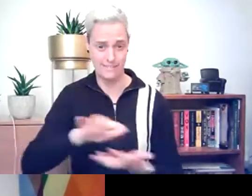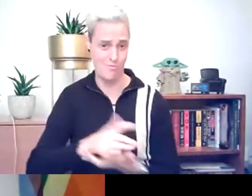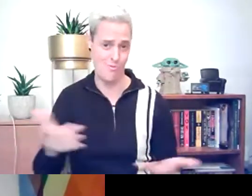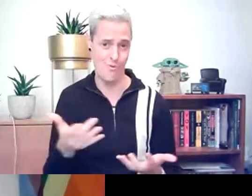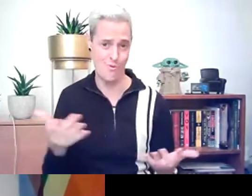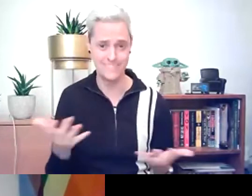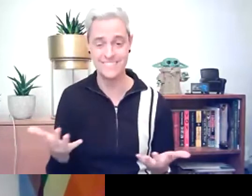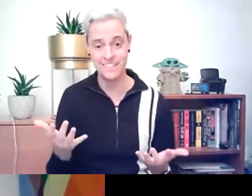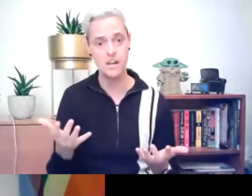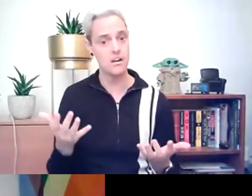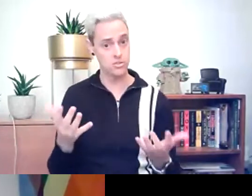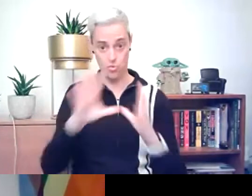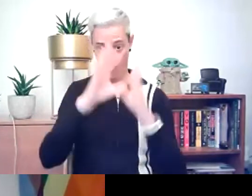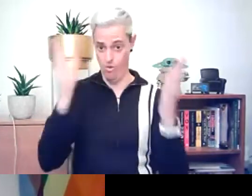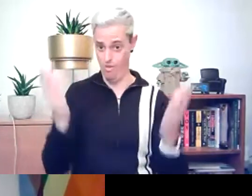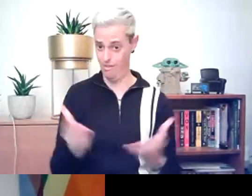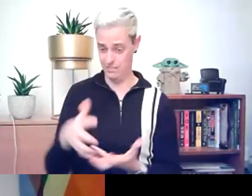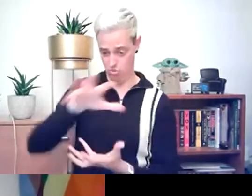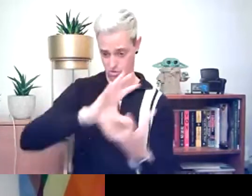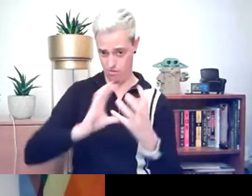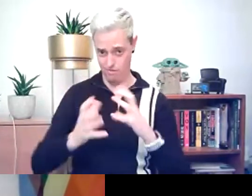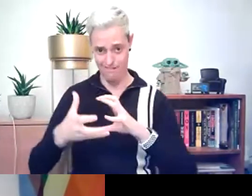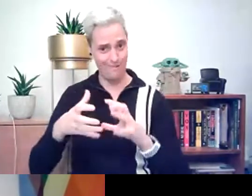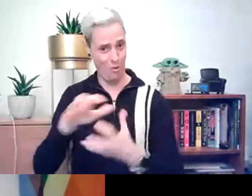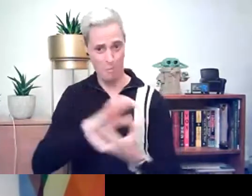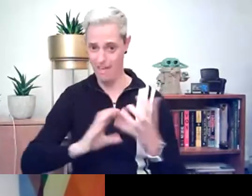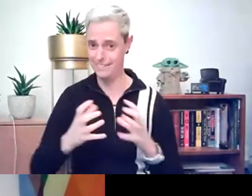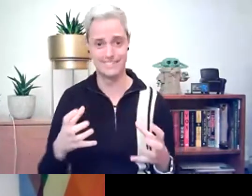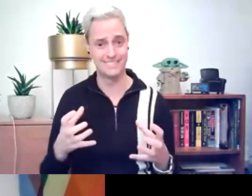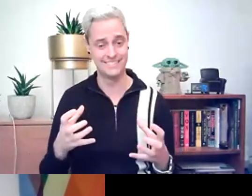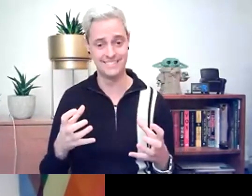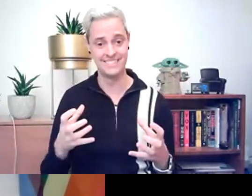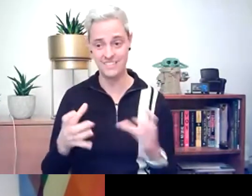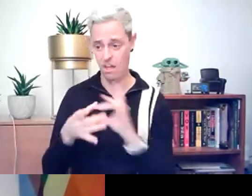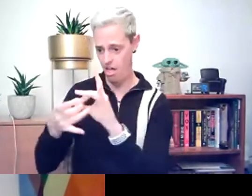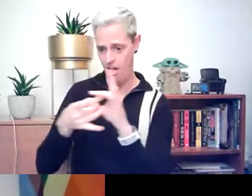the same people coming back year after year, with the same stories and new people coming